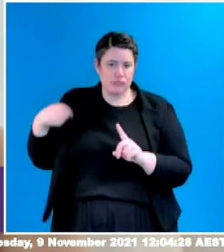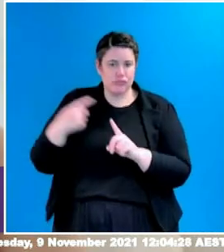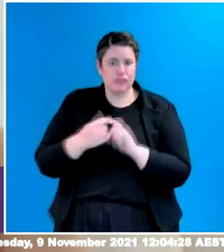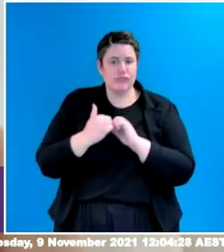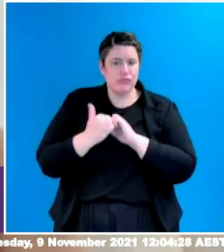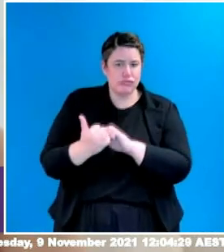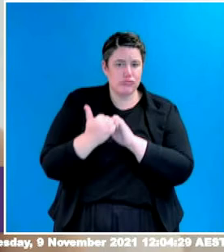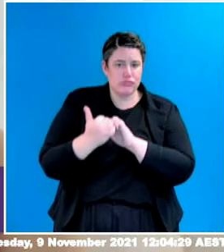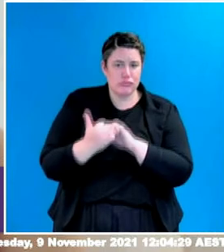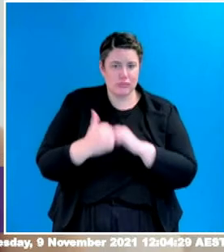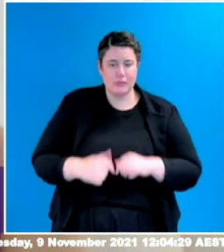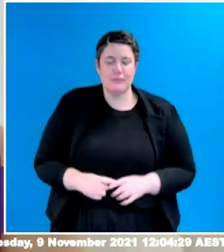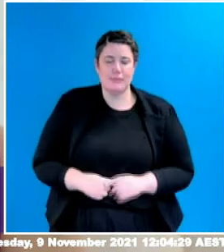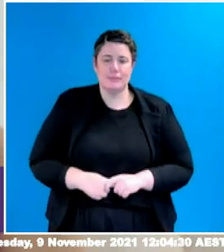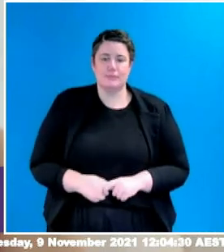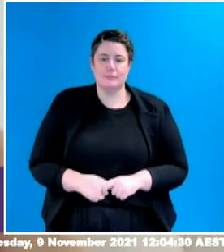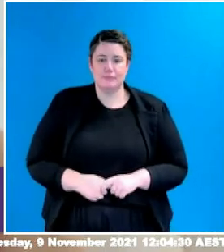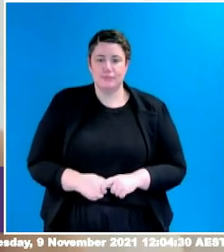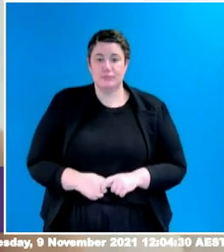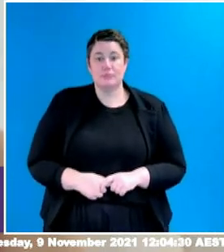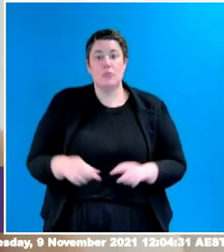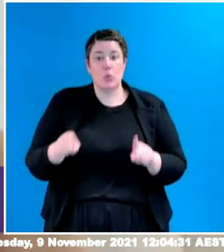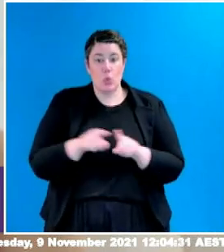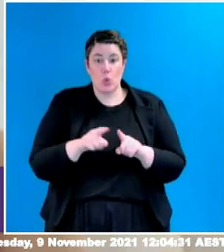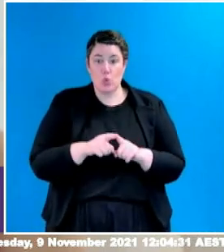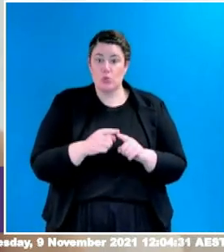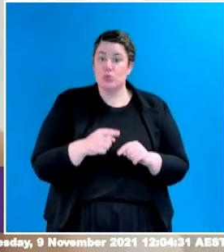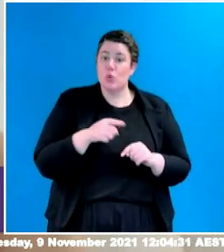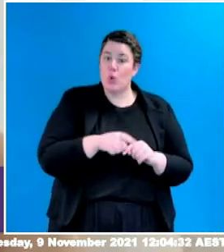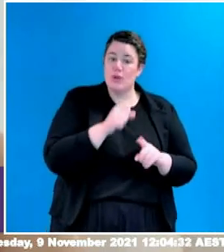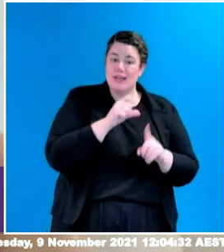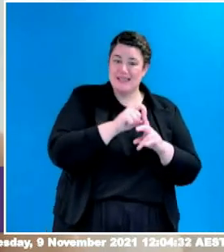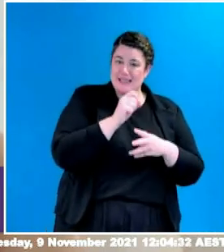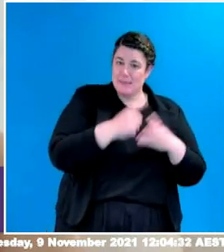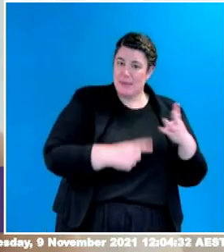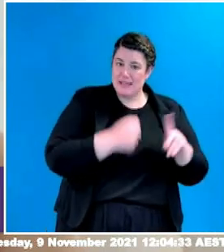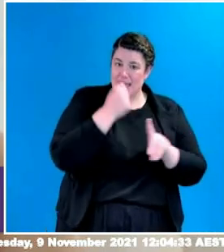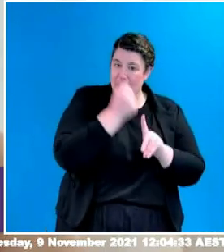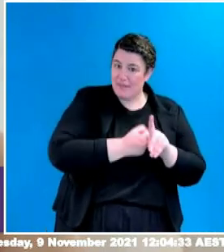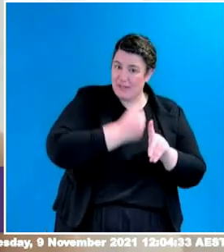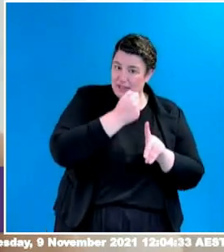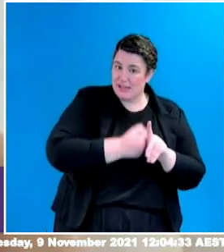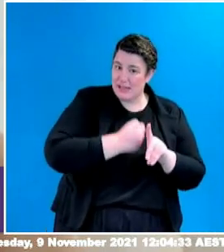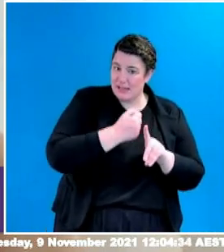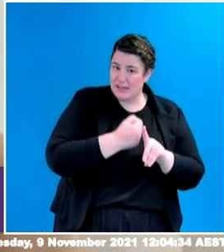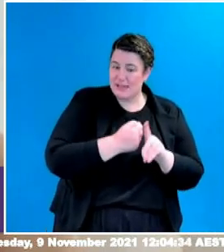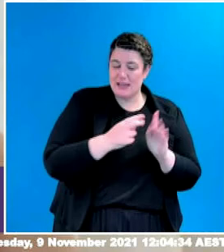I have also moved across in frontline disability advocacy as an NDAP funded